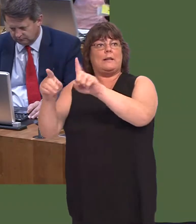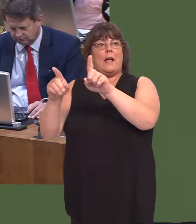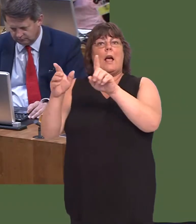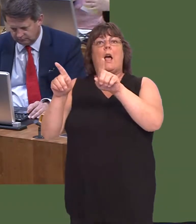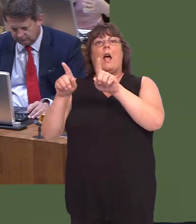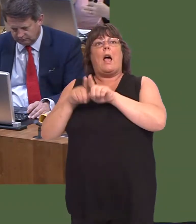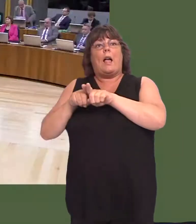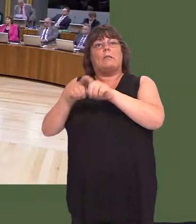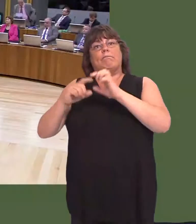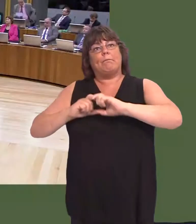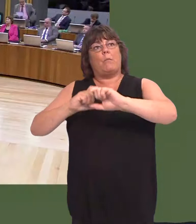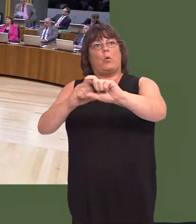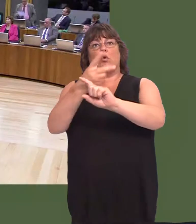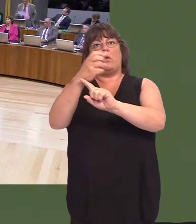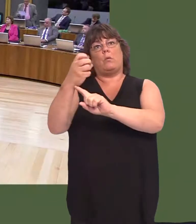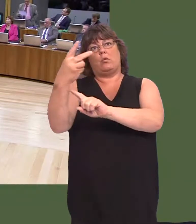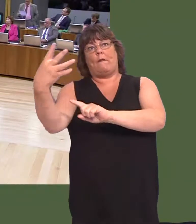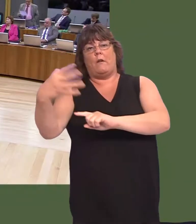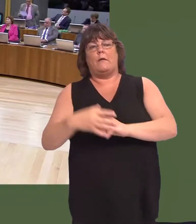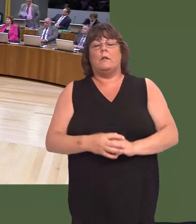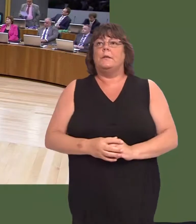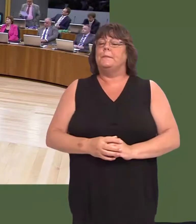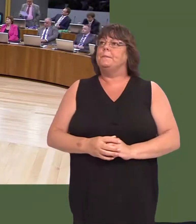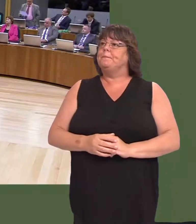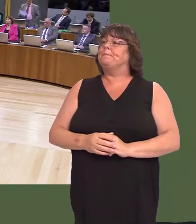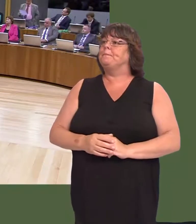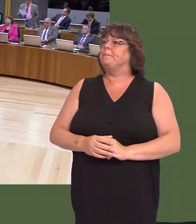Mohammad Asghar: Thank you for the reply, Minister, but ësuccessfulí is coming to